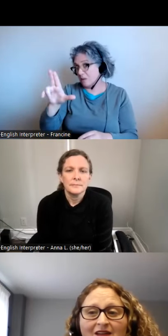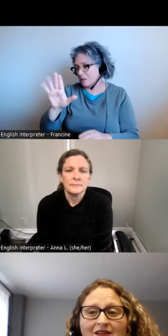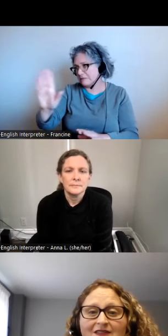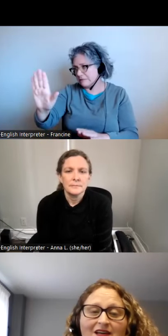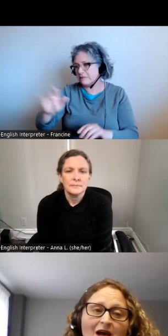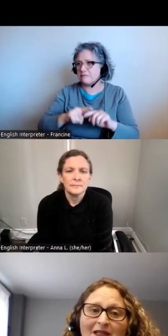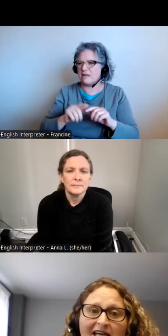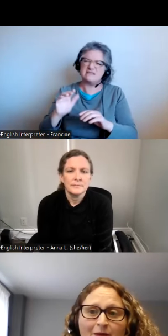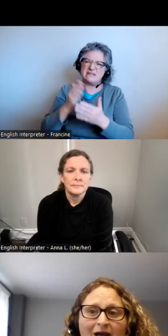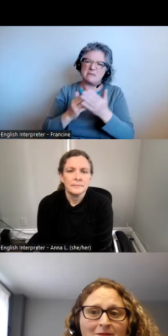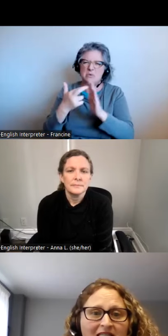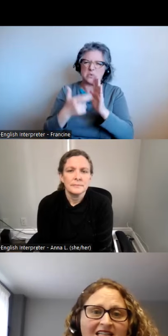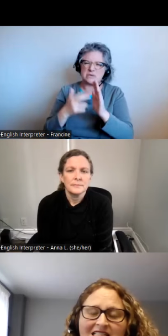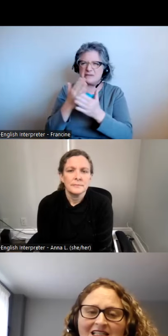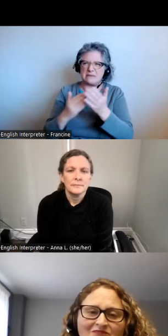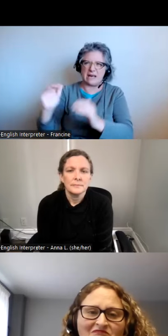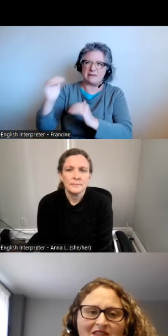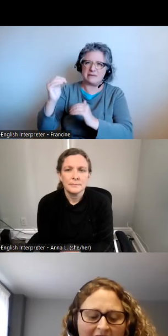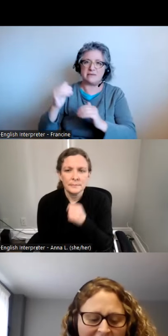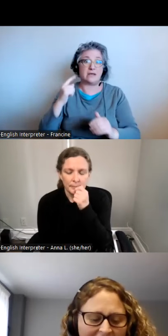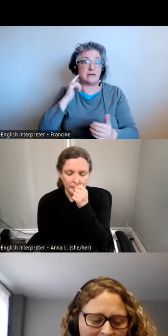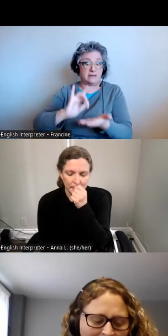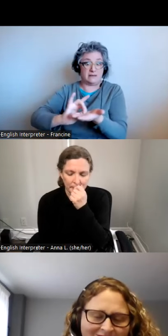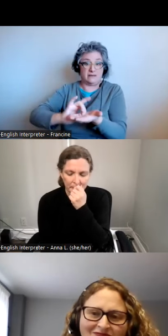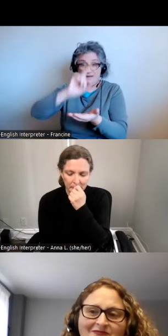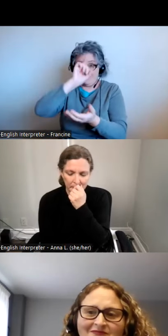. Things like that.